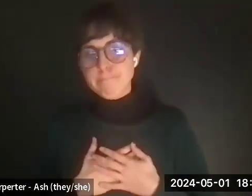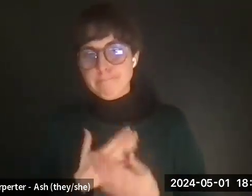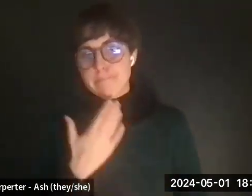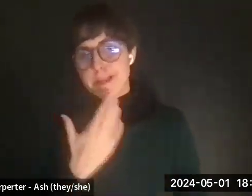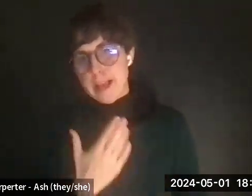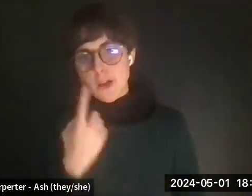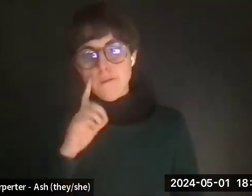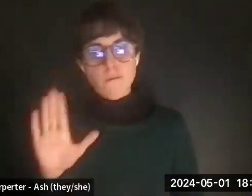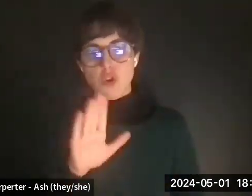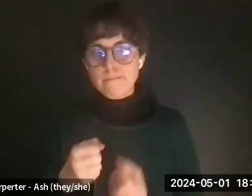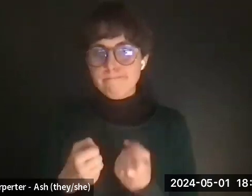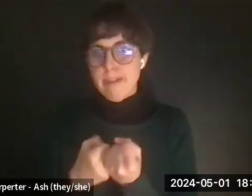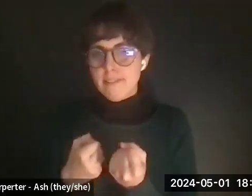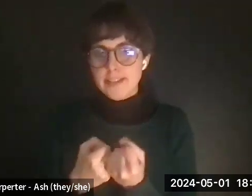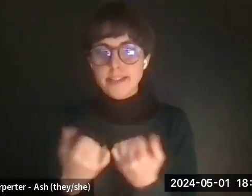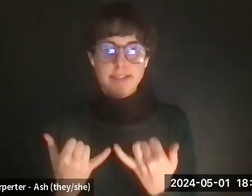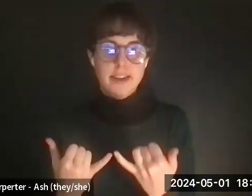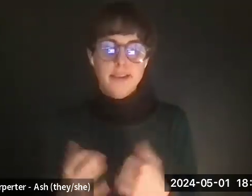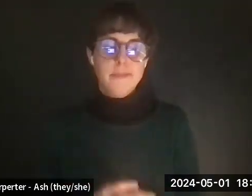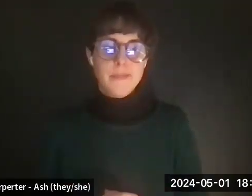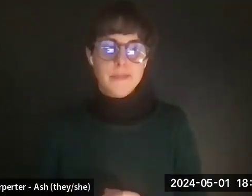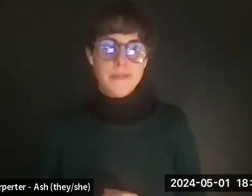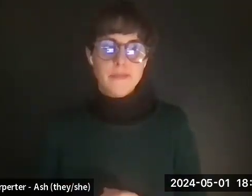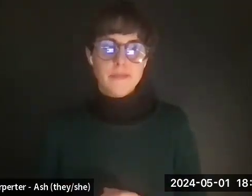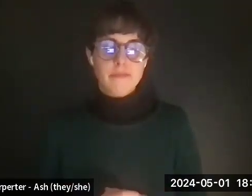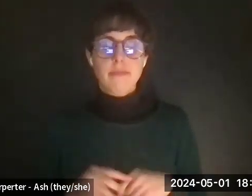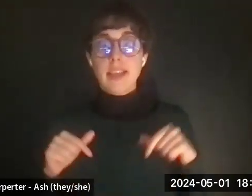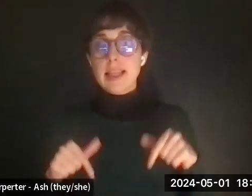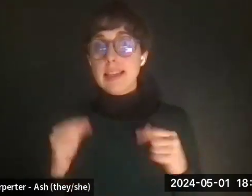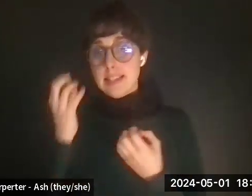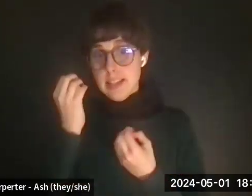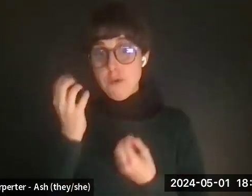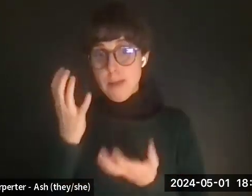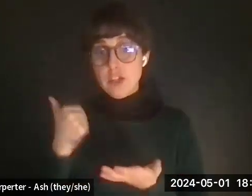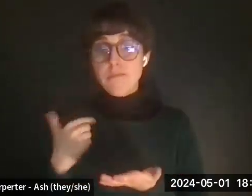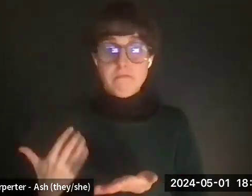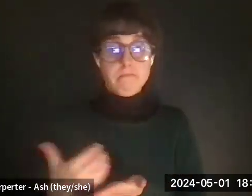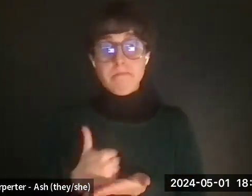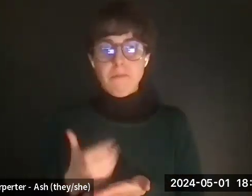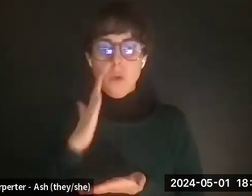So thank you for your participation. This information will be very helpful as we work towards draft recommendations